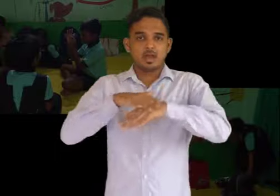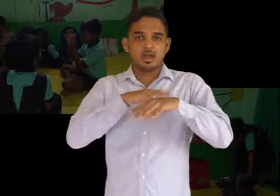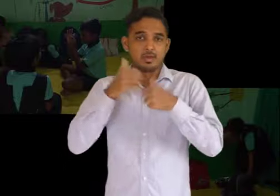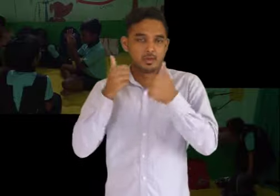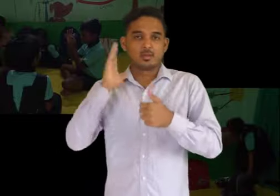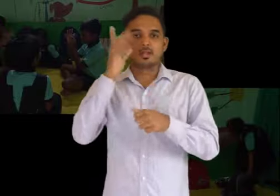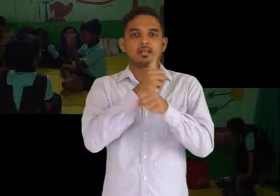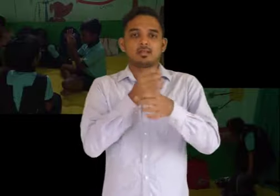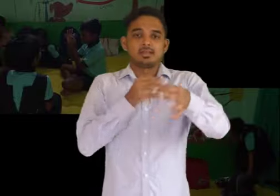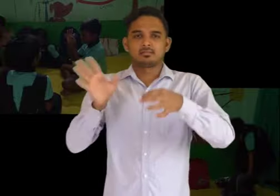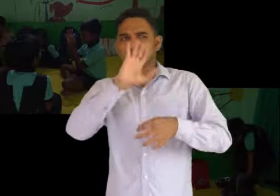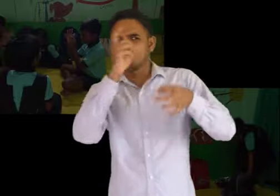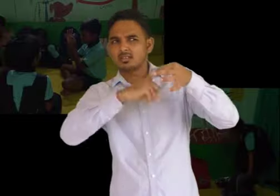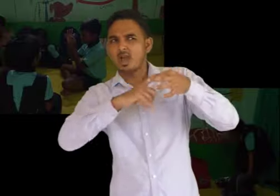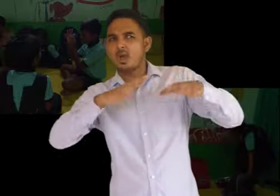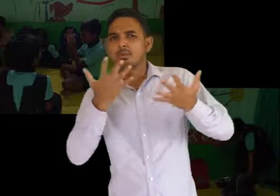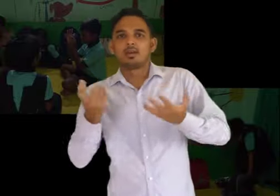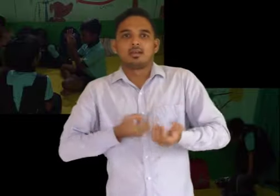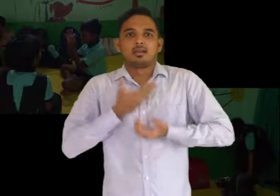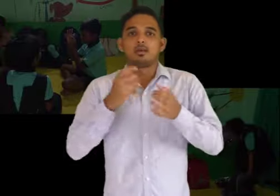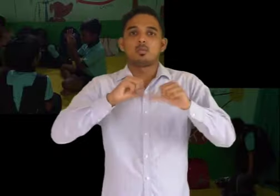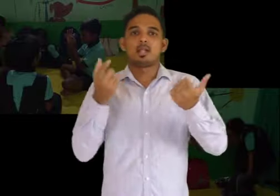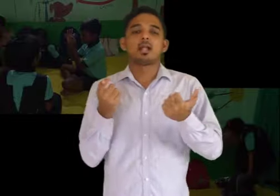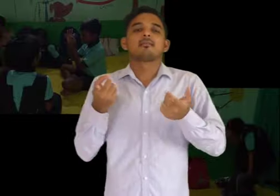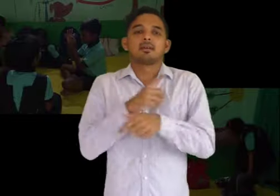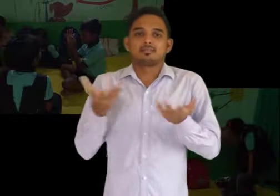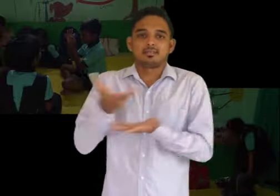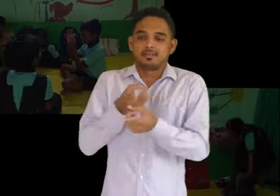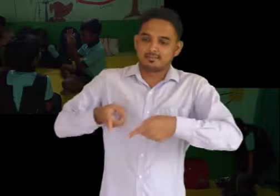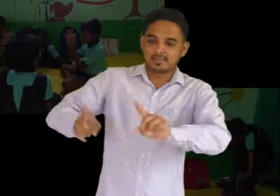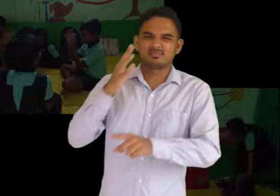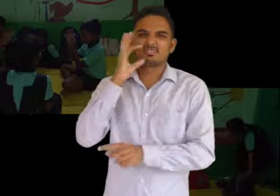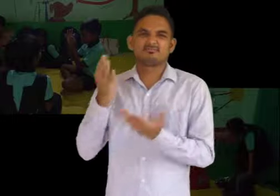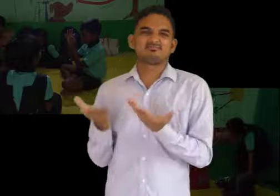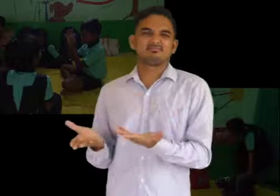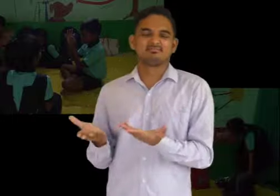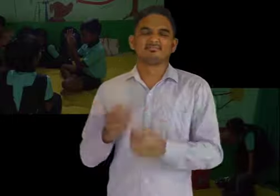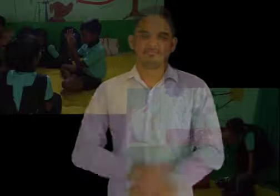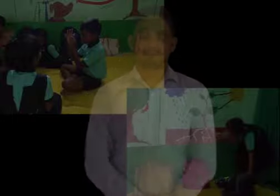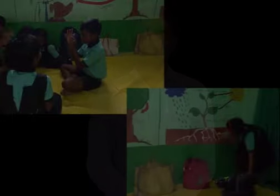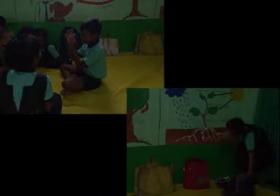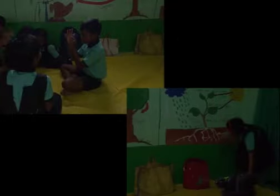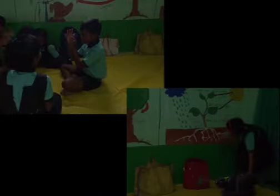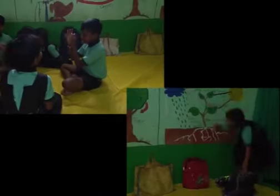sharing what they have understood they also express more freely and later